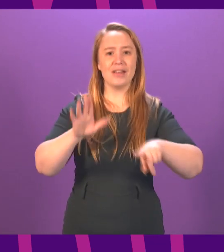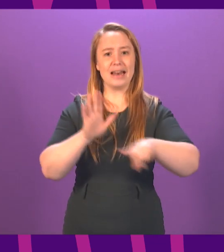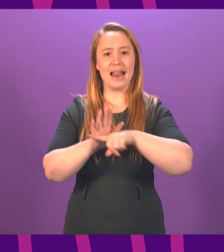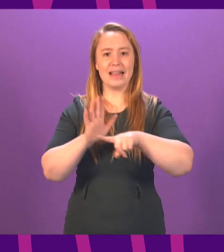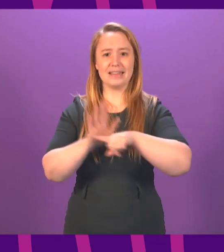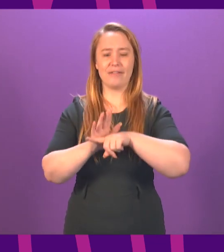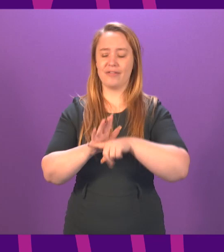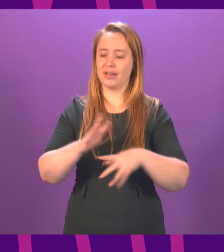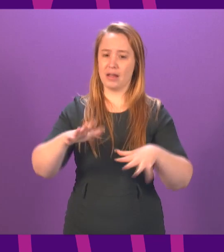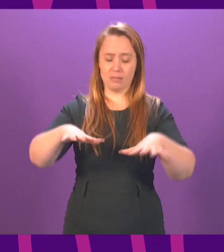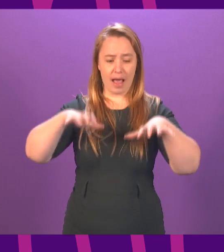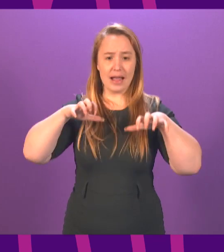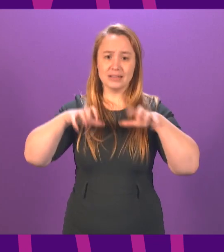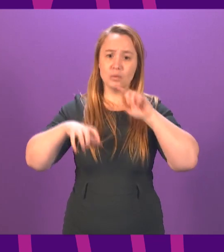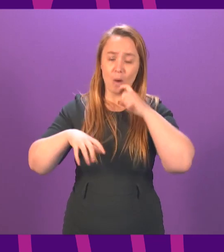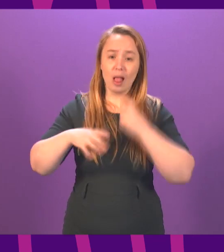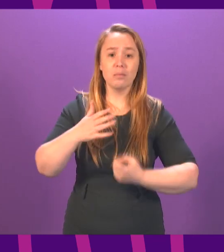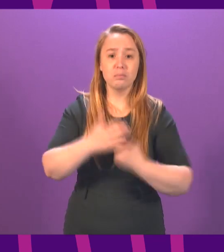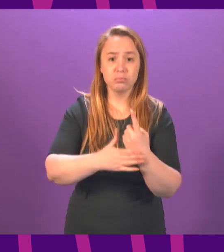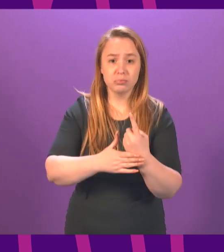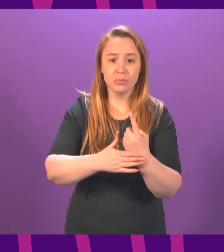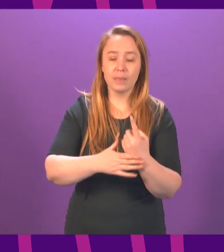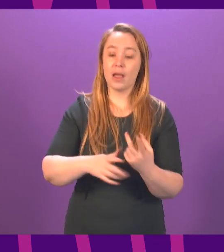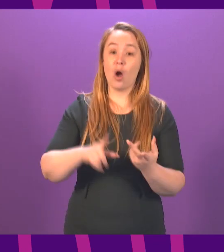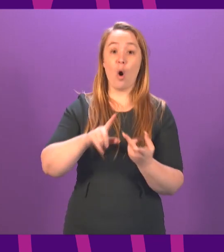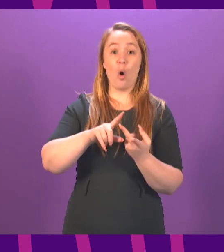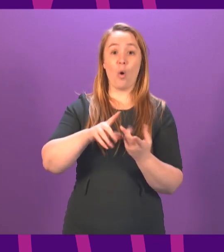the bridge regardless of the risk of ice falling off it. Thankfully, such occasions are rare,